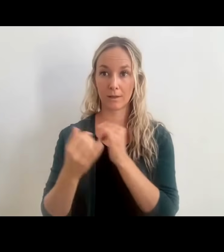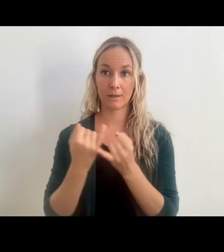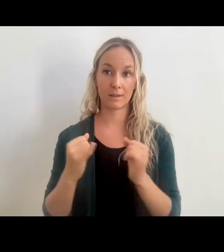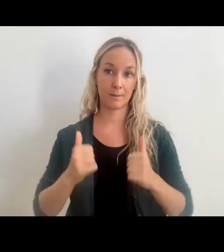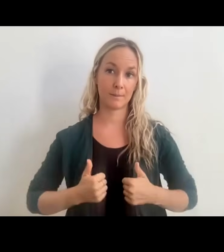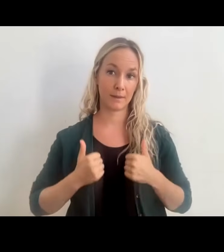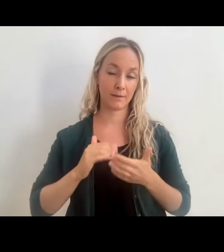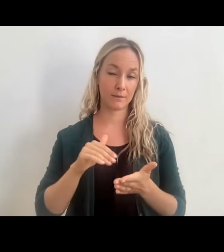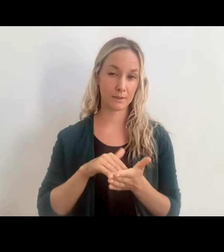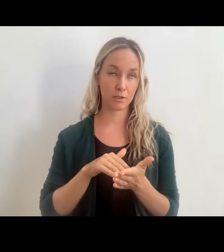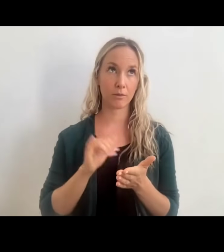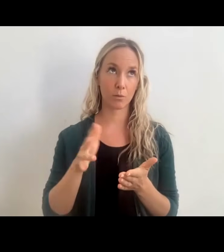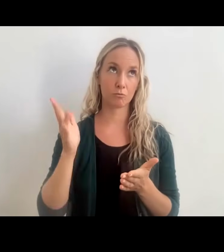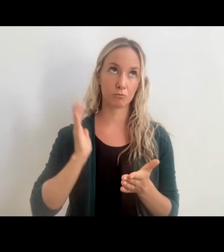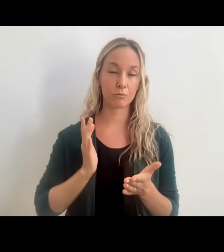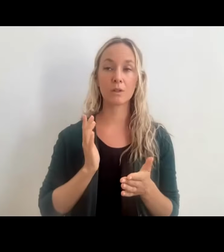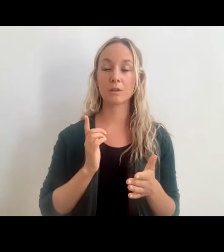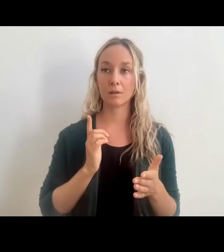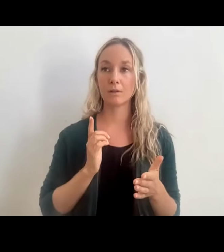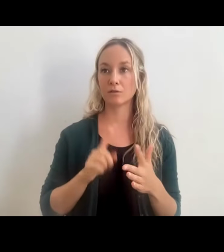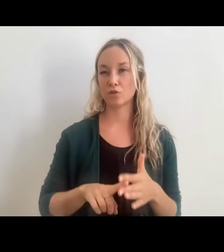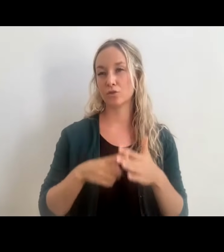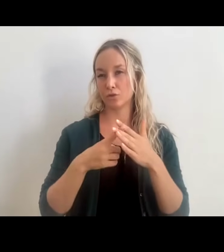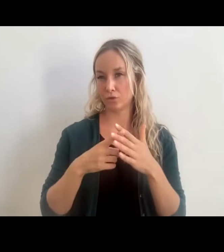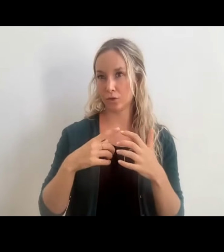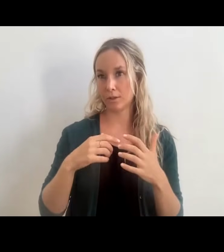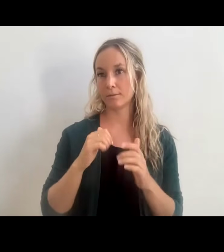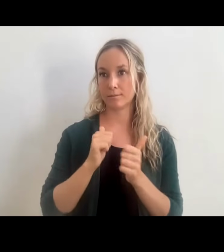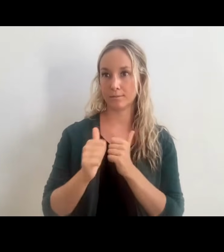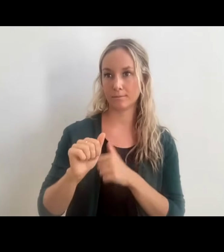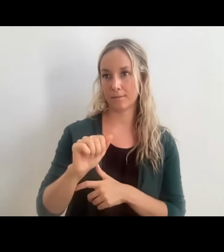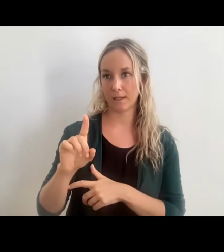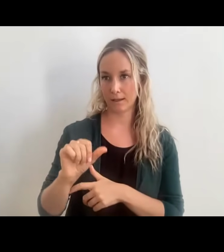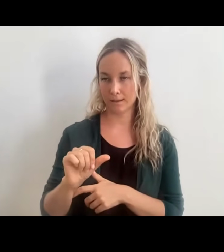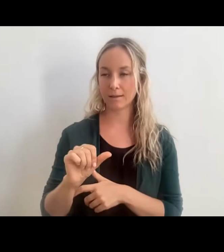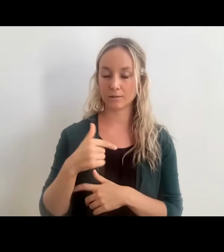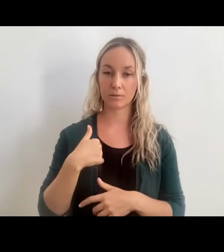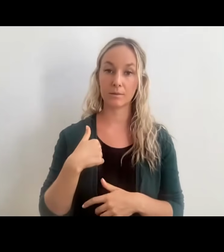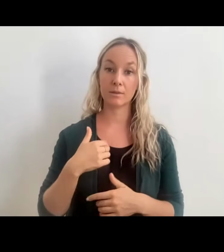independent living centers do on behalf of people with disabilities and just very much appreciate the